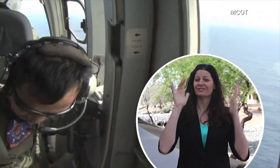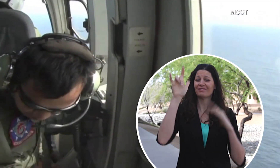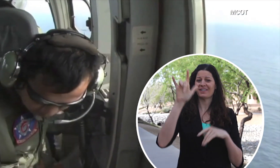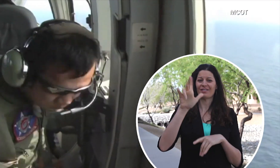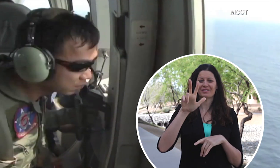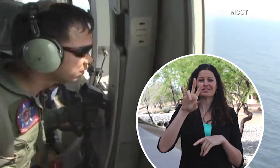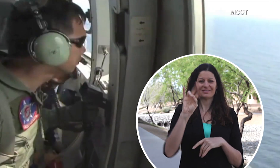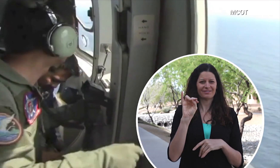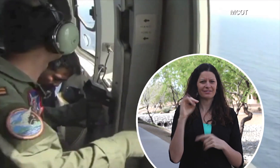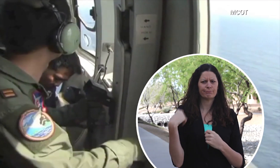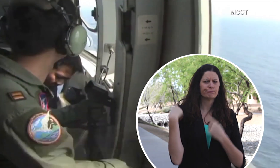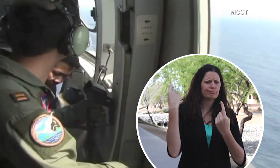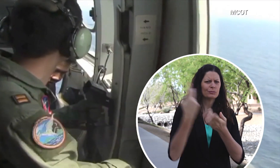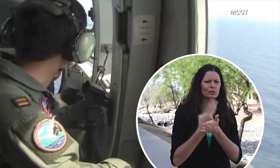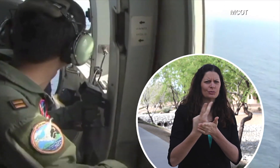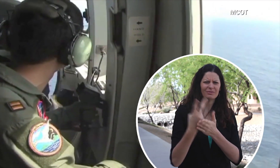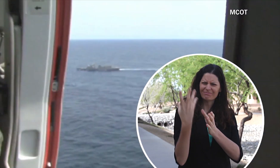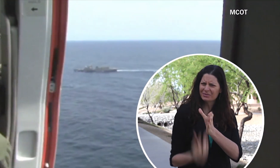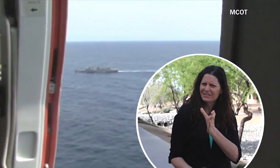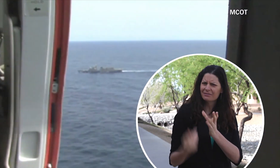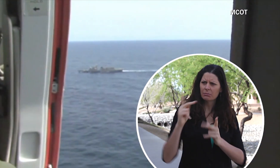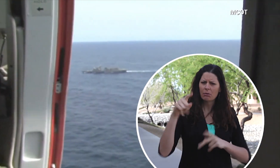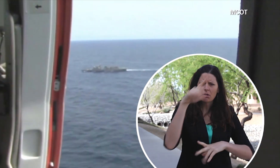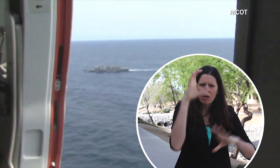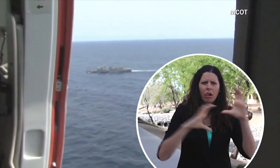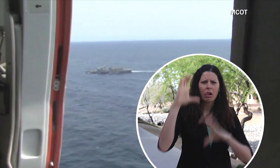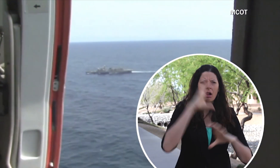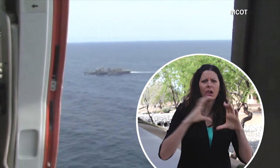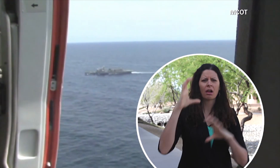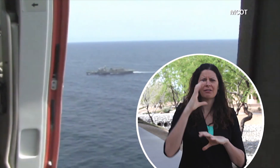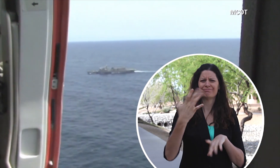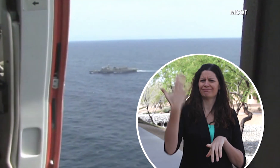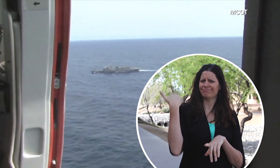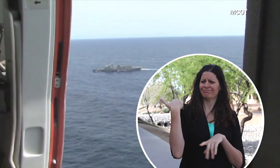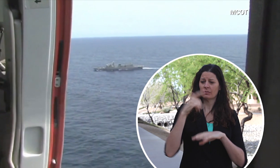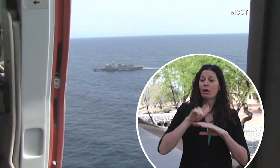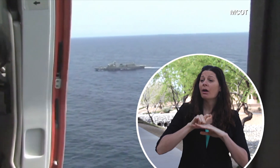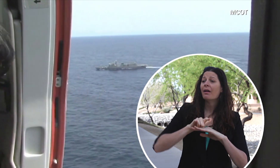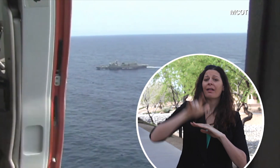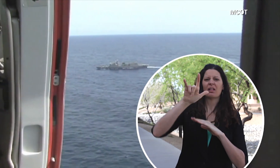AFTER ALMOST TWO WEEKS OF SEARCHING NEW INFORMATION HAS COME UP ABOUT MISSING MALAYSIA AIRLINES